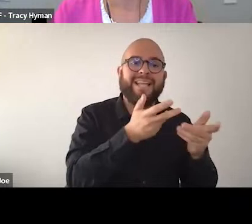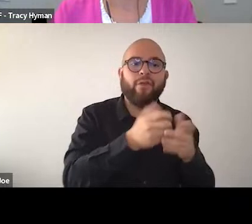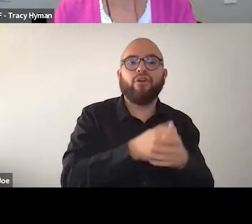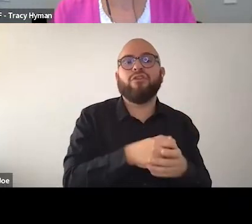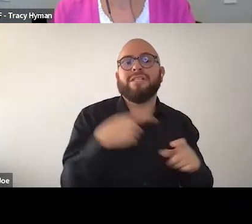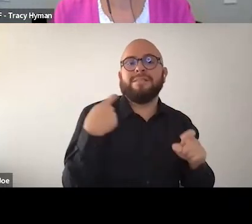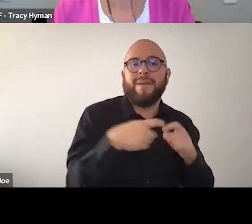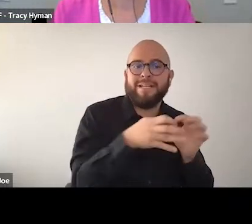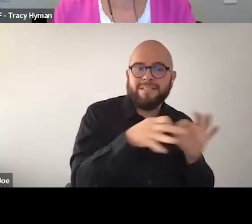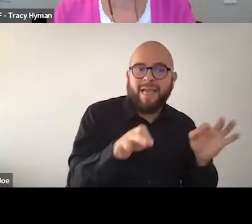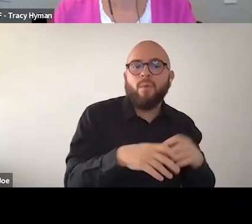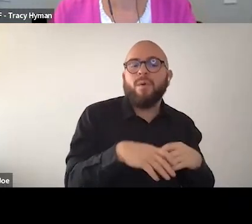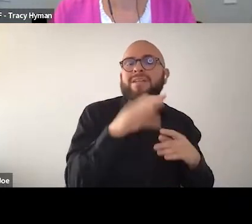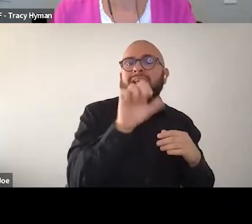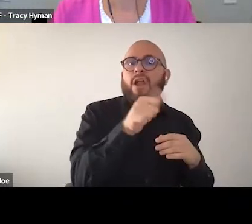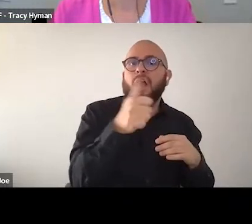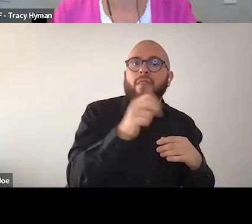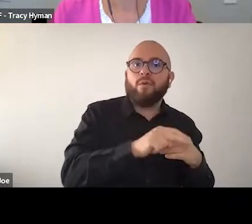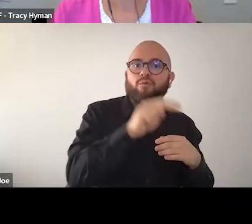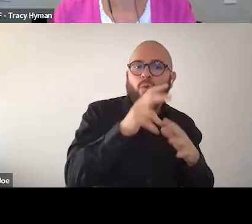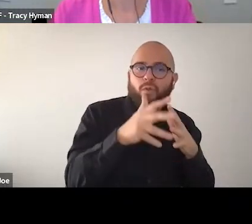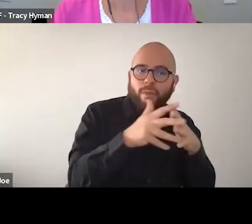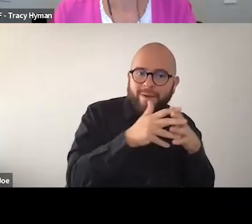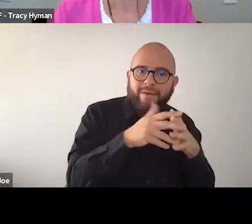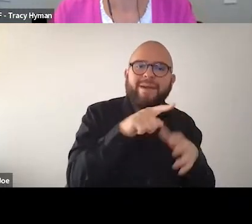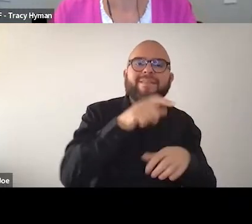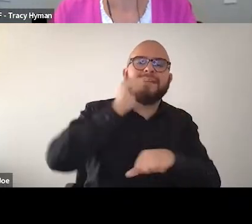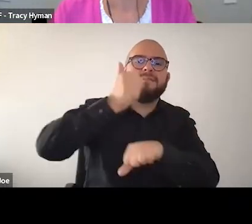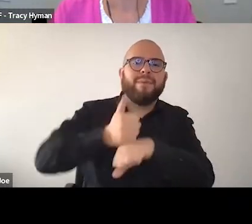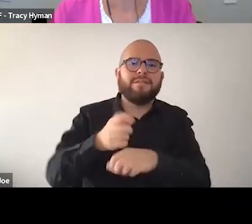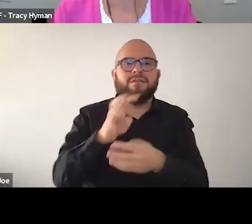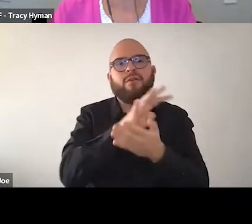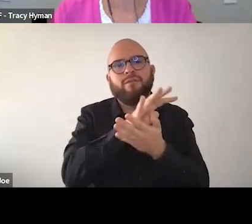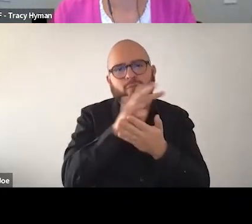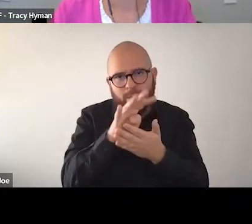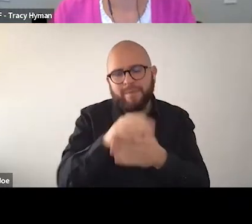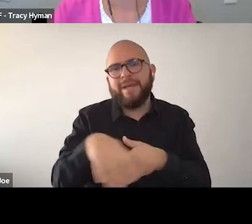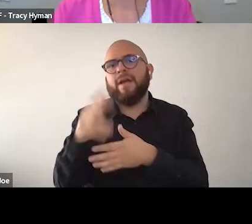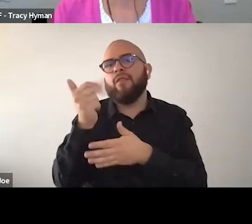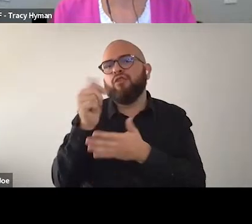are now based on the structure of the four week, 13 week and one year.